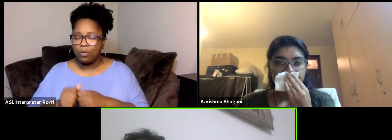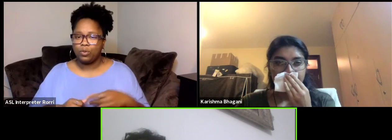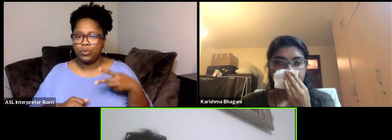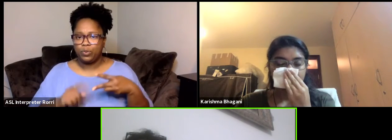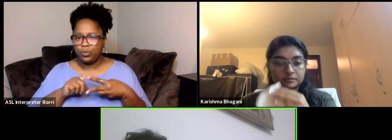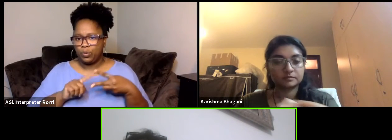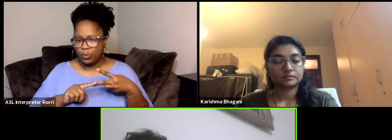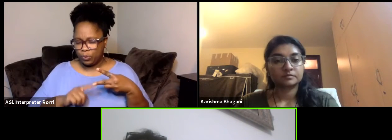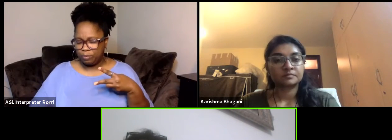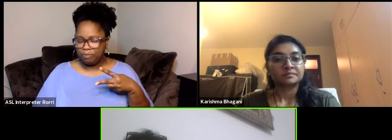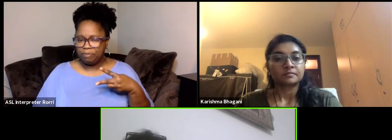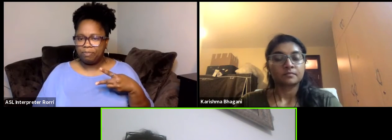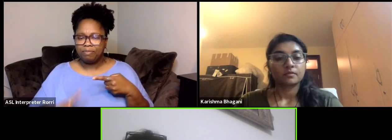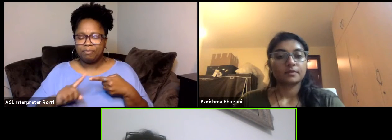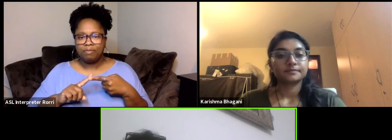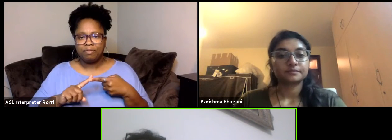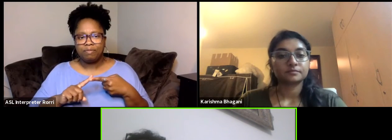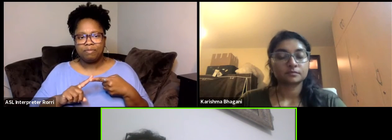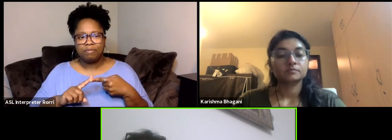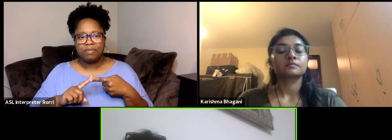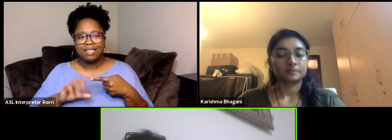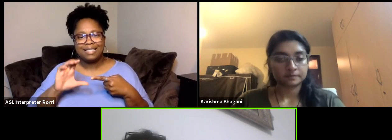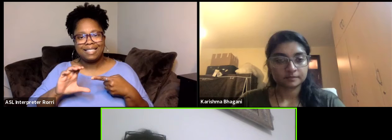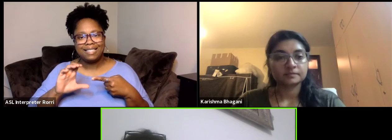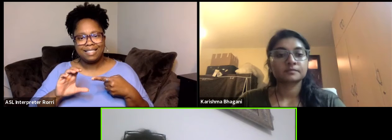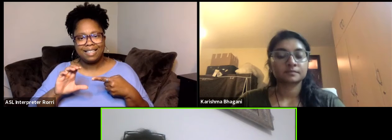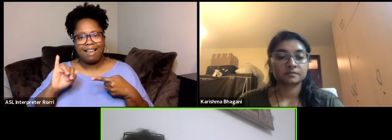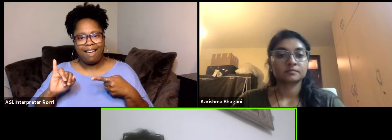one is our new platform the cciboost.com